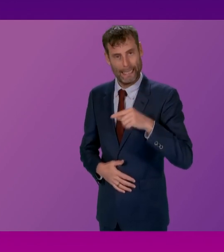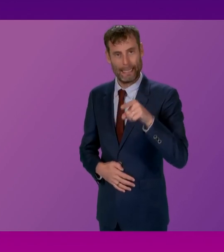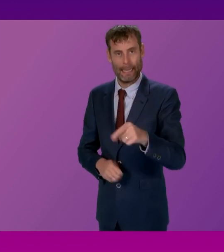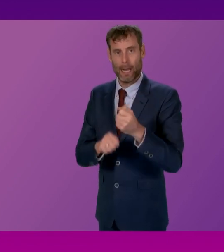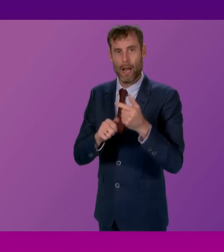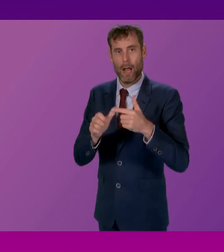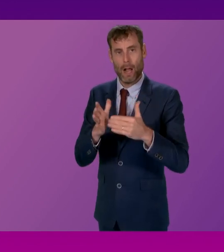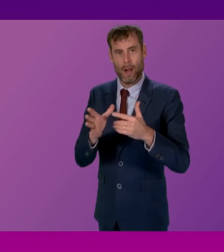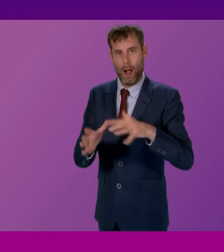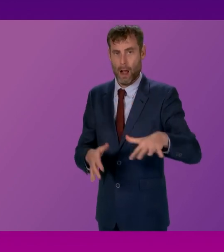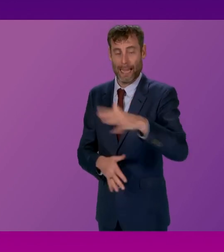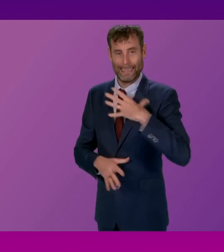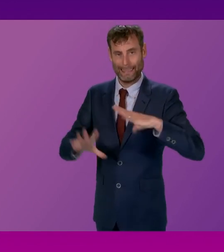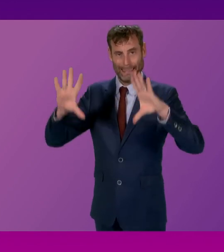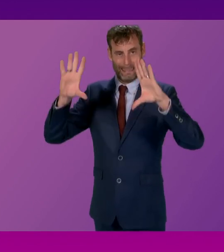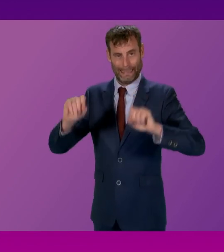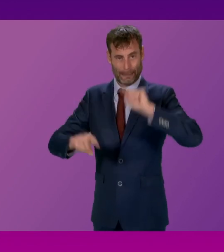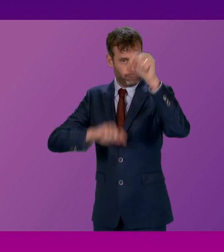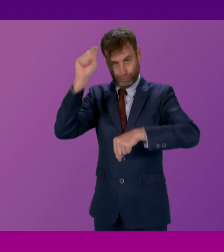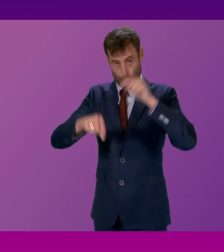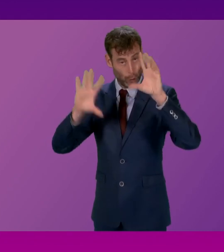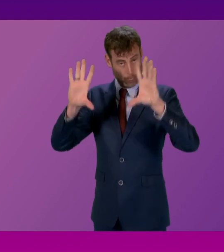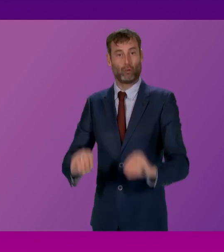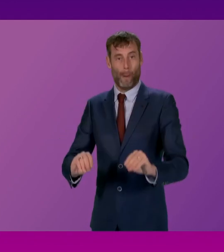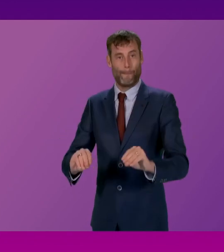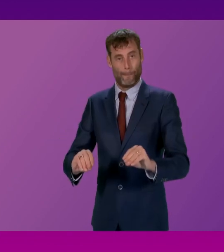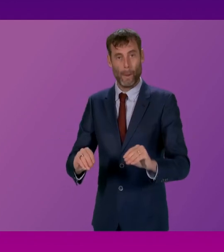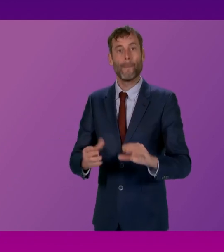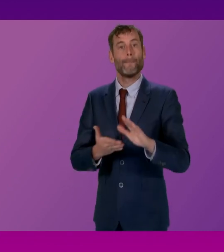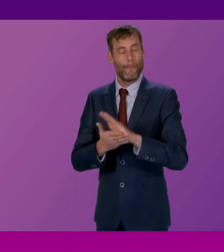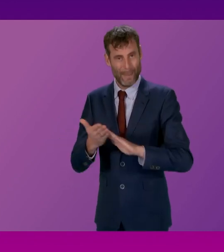to allow the humanitarian corridor to open; to allow supplies, including fuel, to come